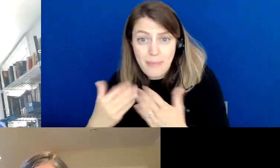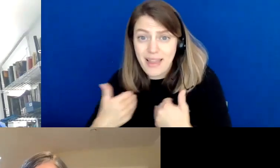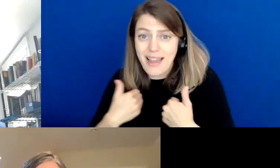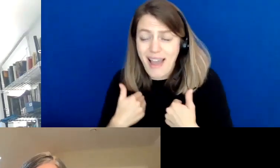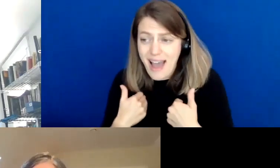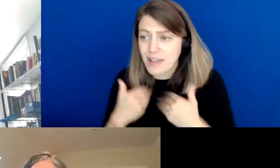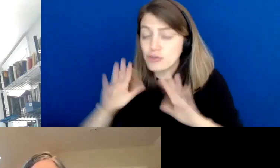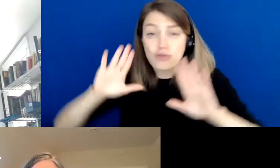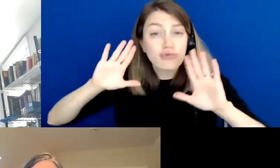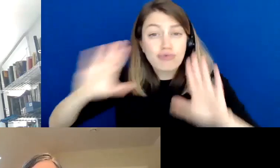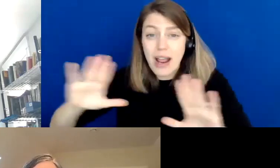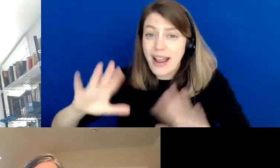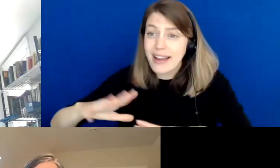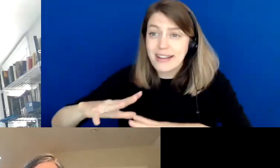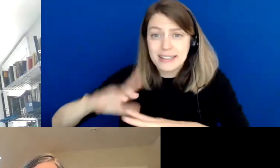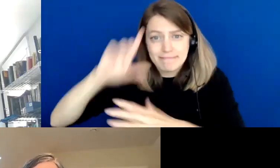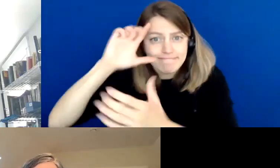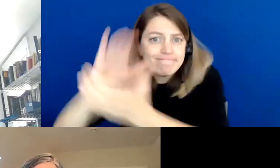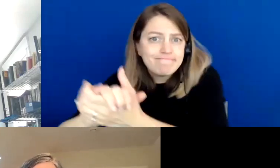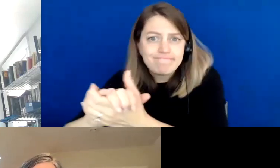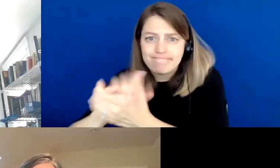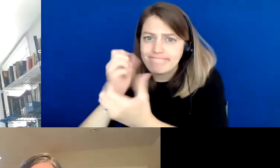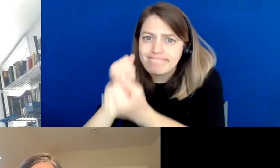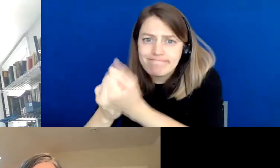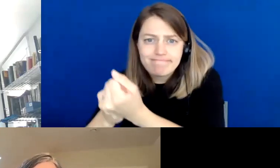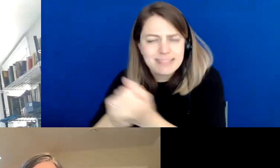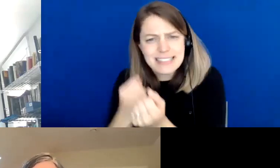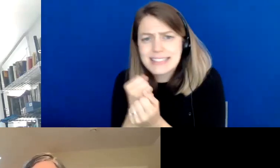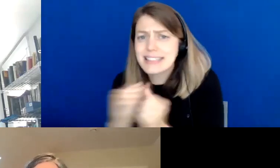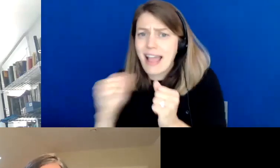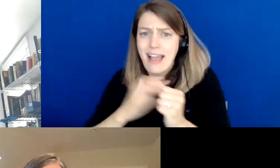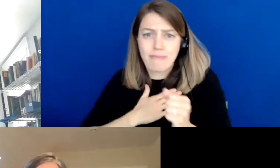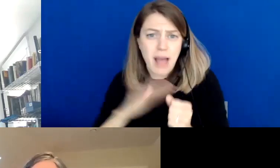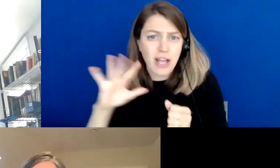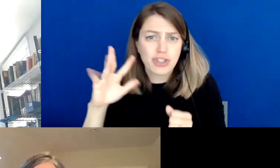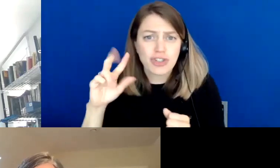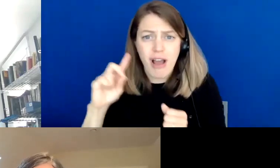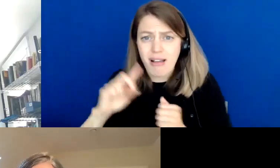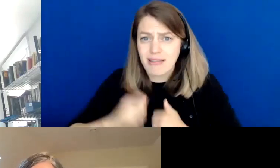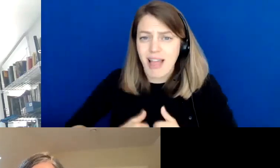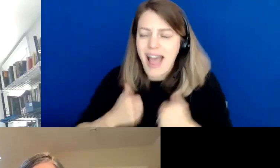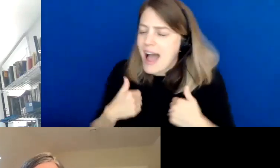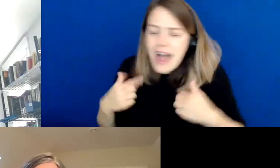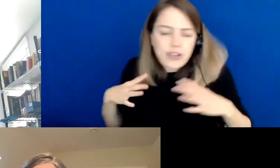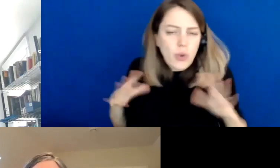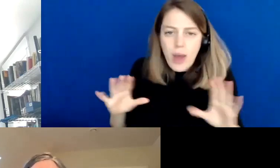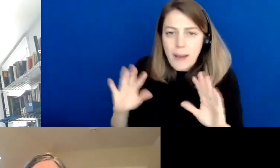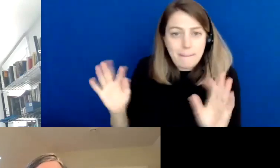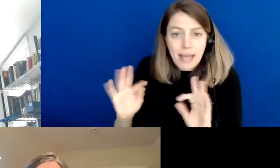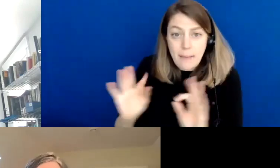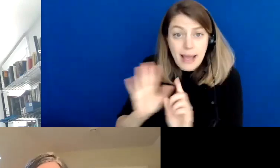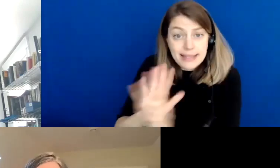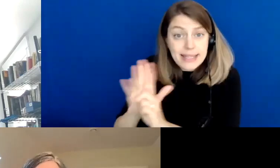it's the only thing that saved my child's life. I don't want to minimize that because I believe they believed it.